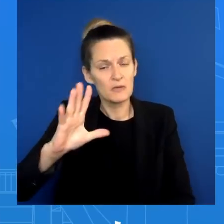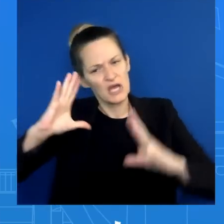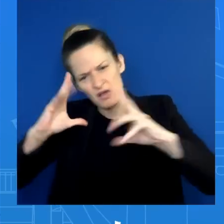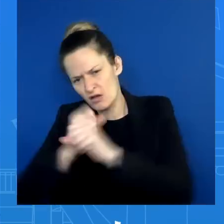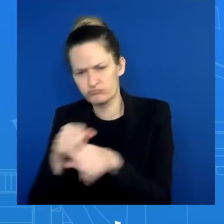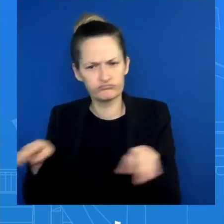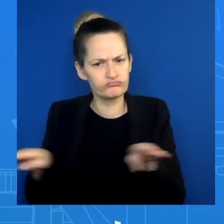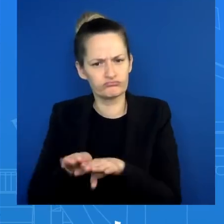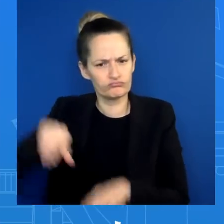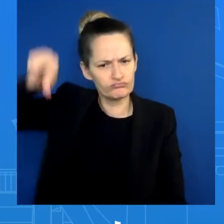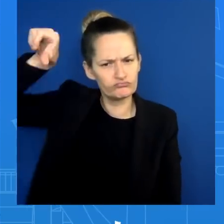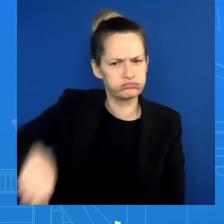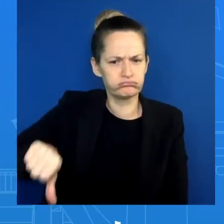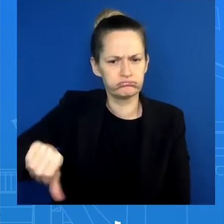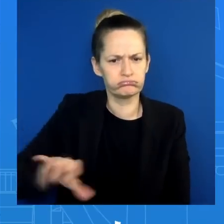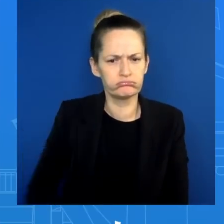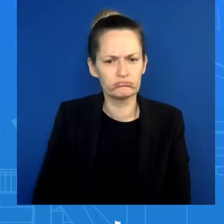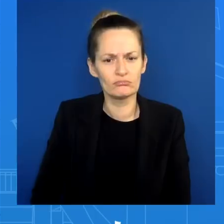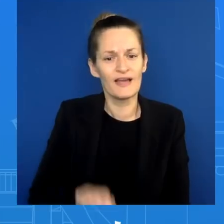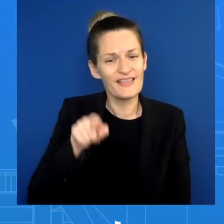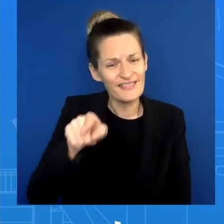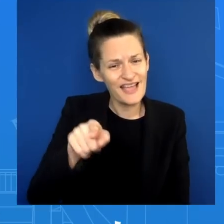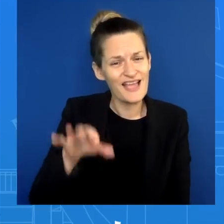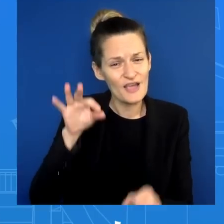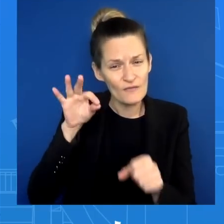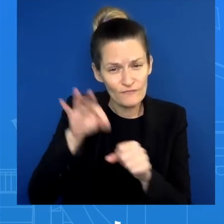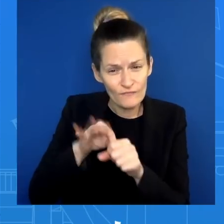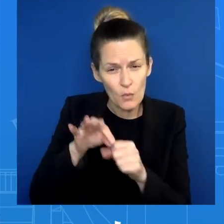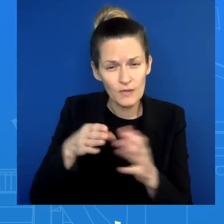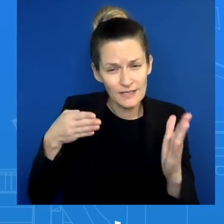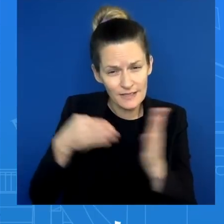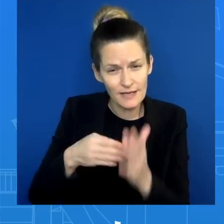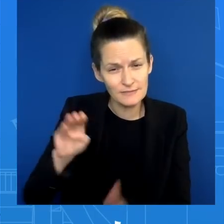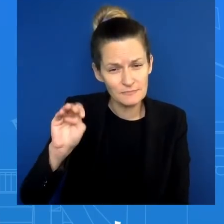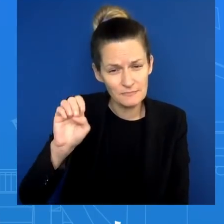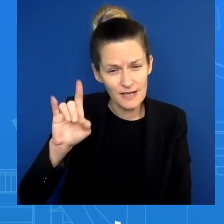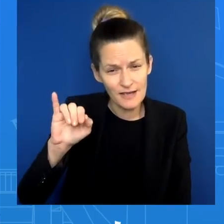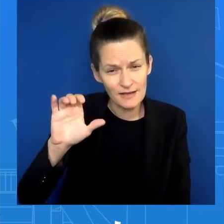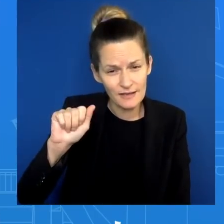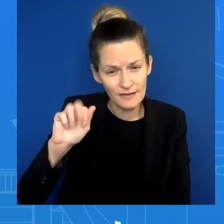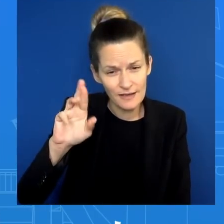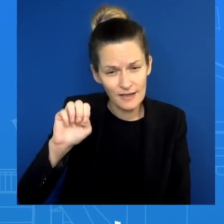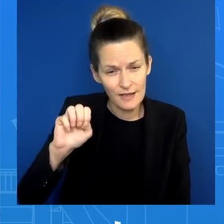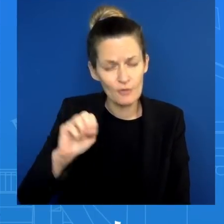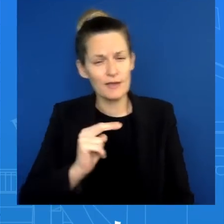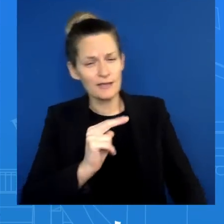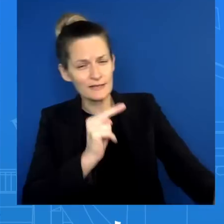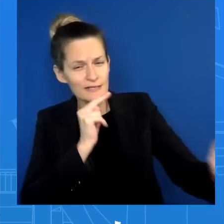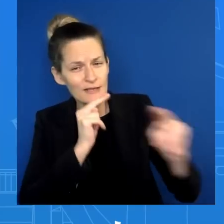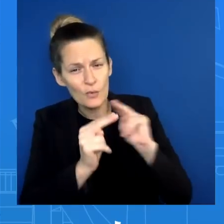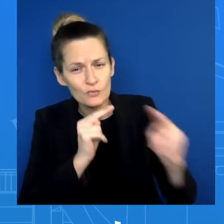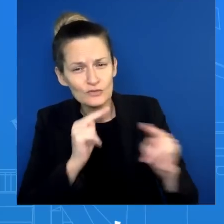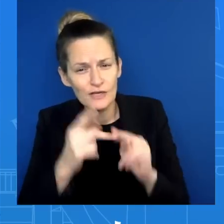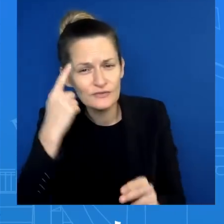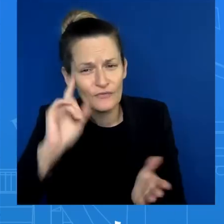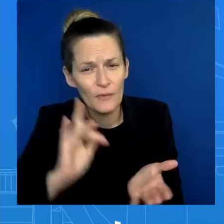They voted against, you know, standing up for voting rights. Right. Or not supporting voting rights.